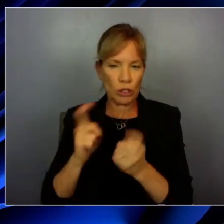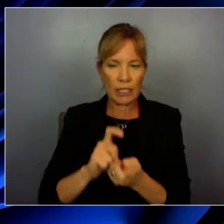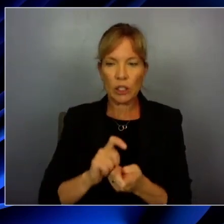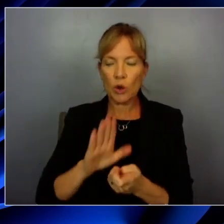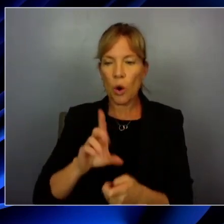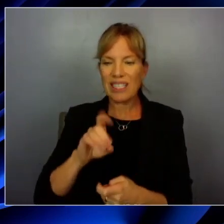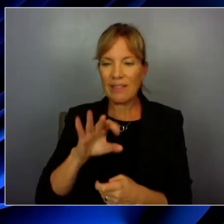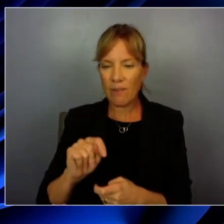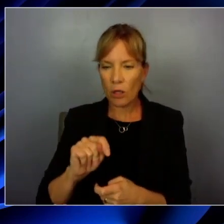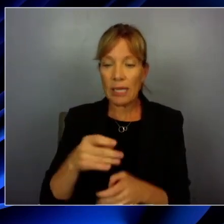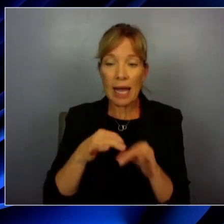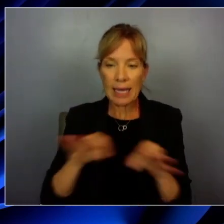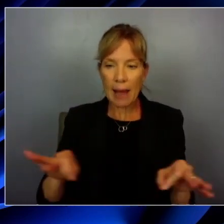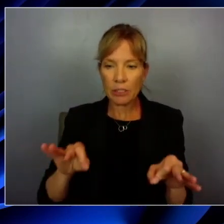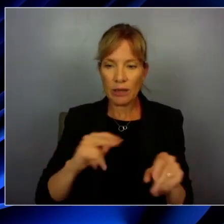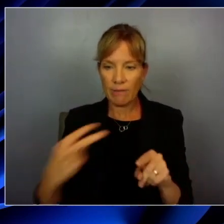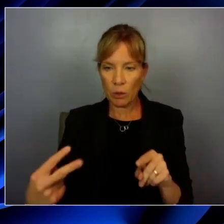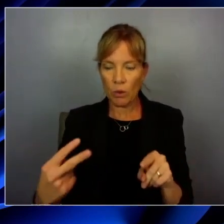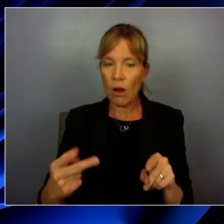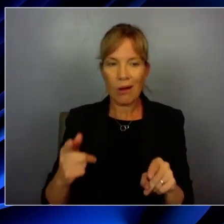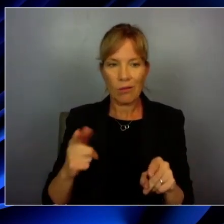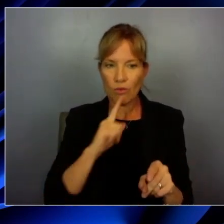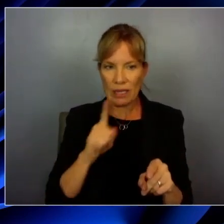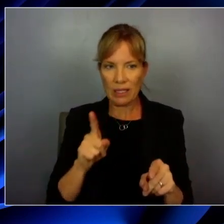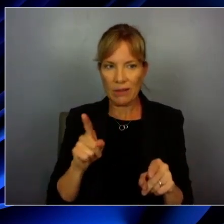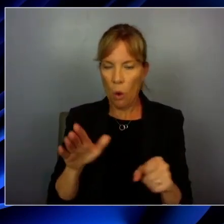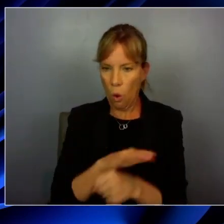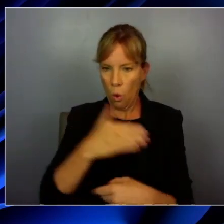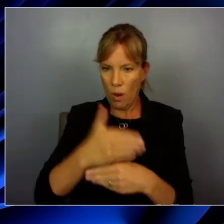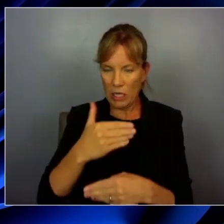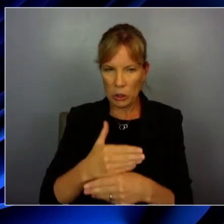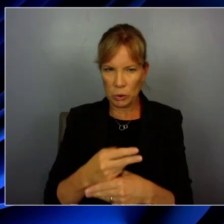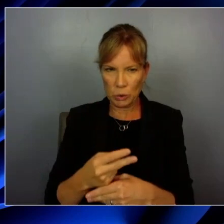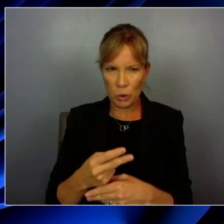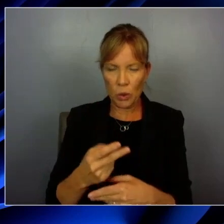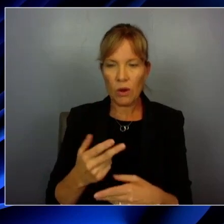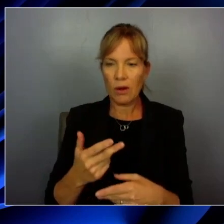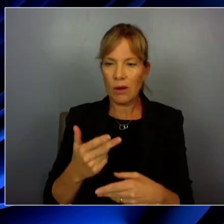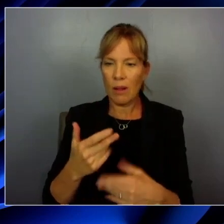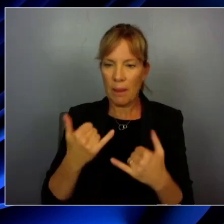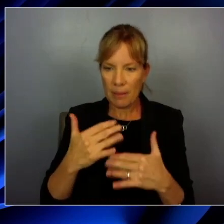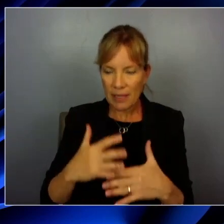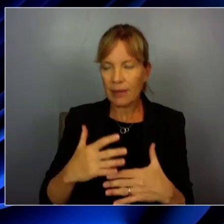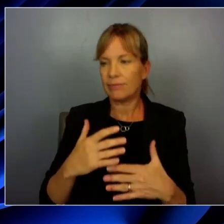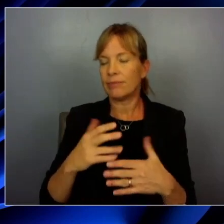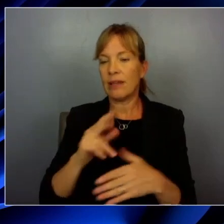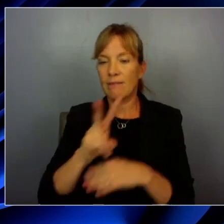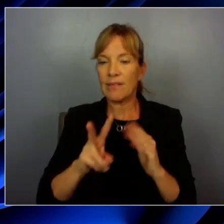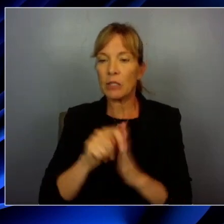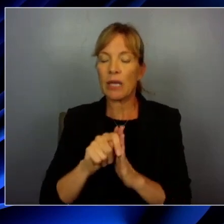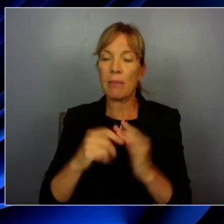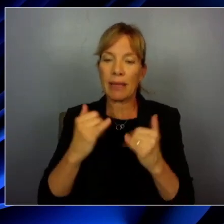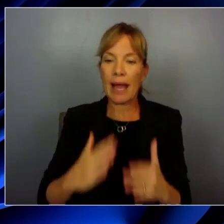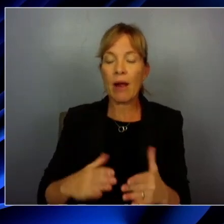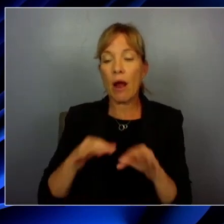view across the whole of windows. So through the video player through the captions that you see in